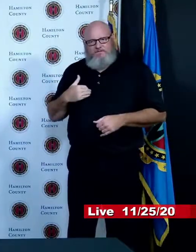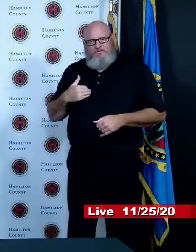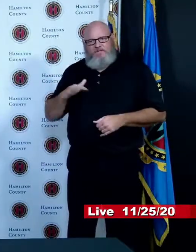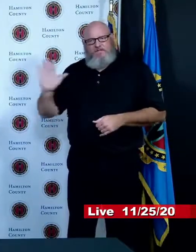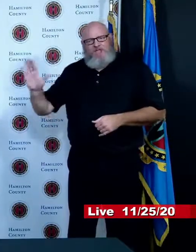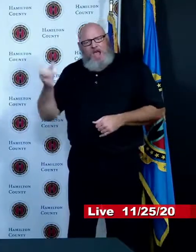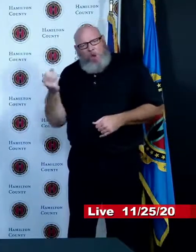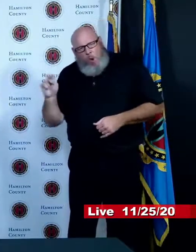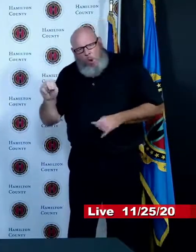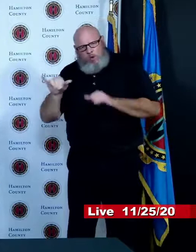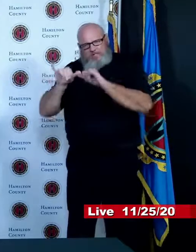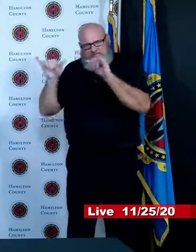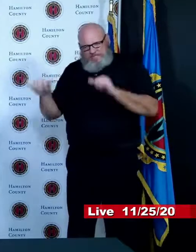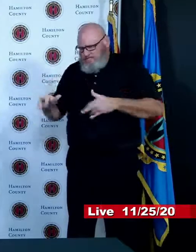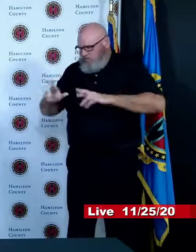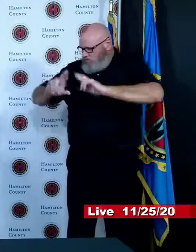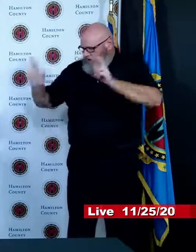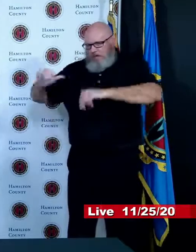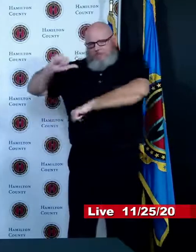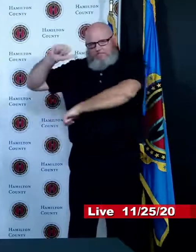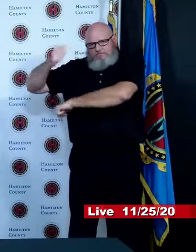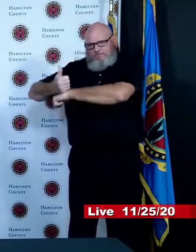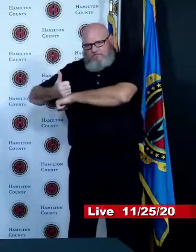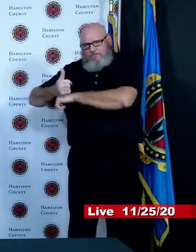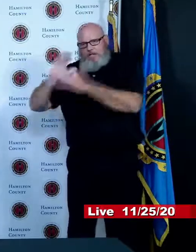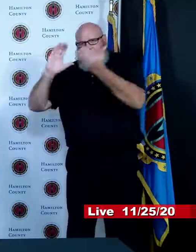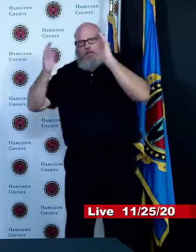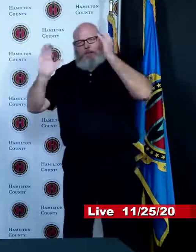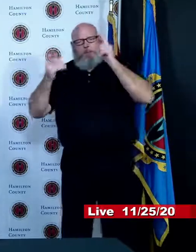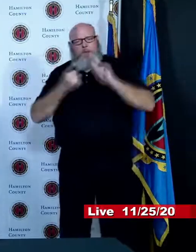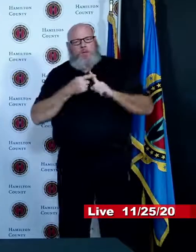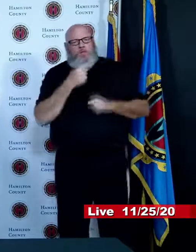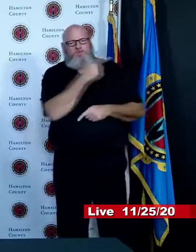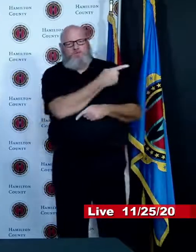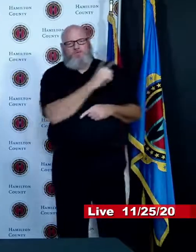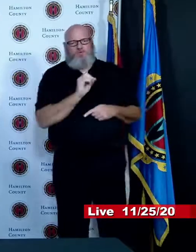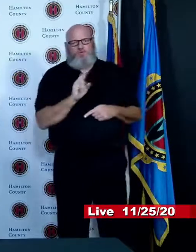Nick Crossley our EMA Director still has supplies ready to stand up and and to bring that plan